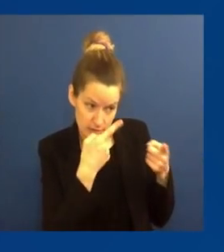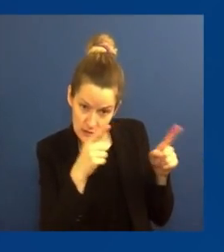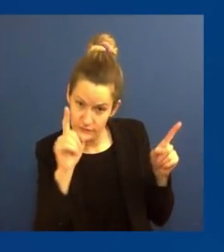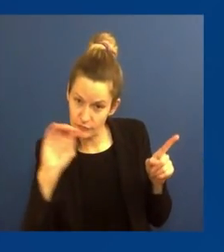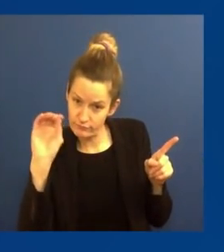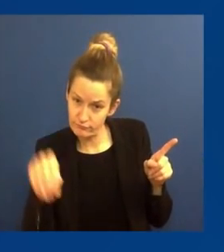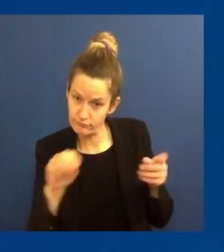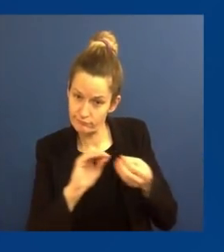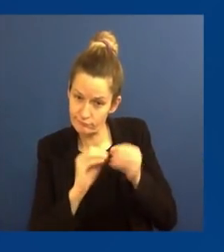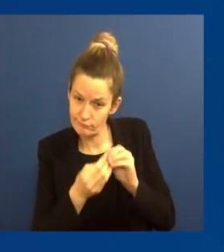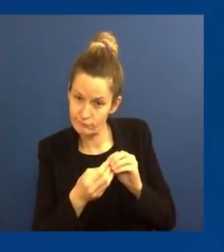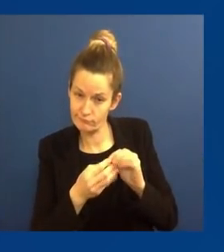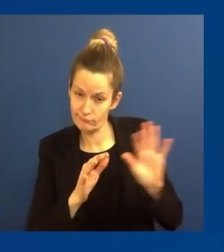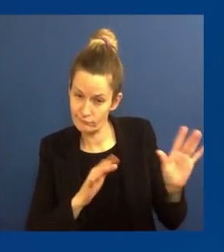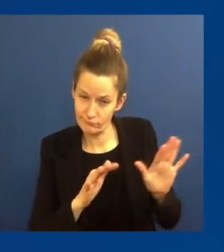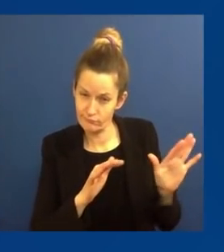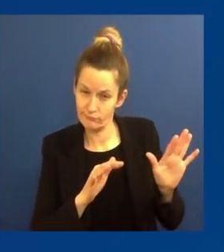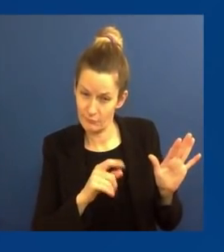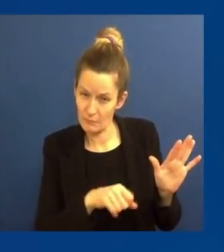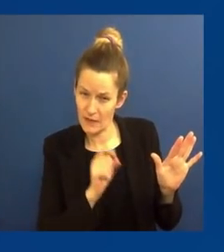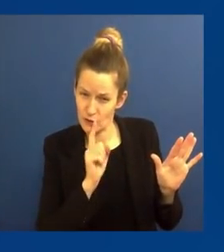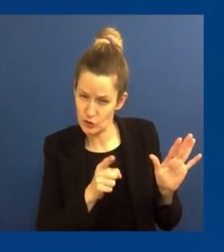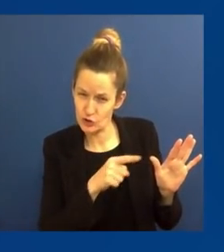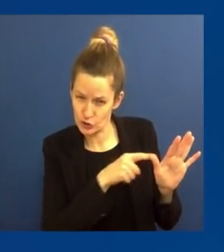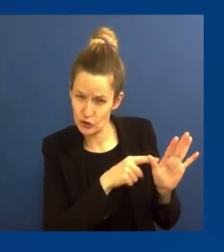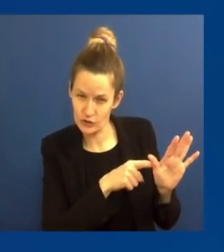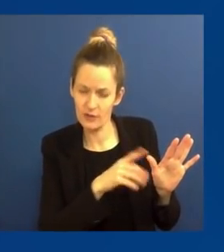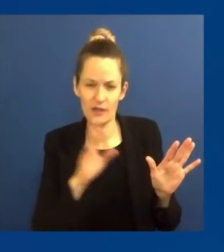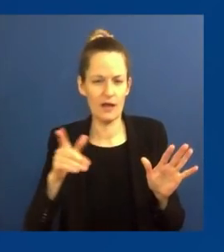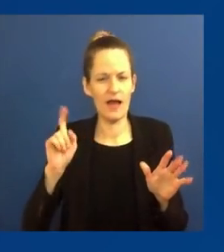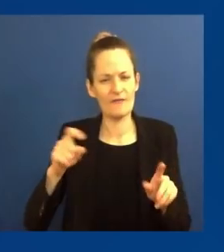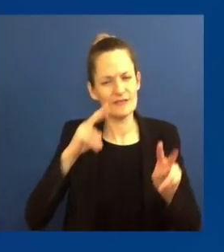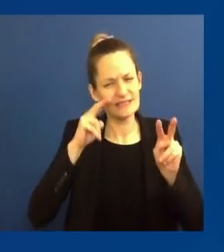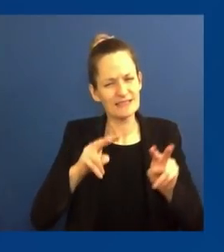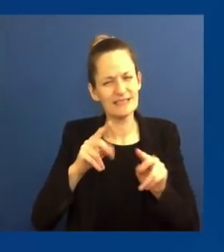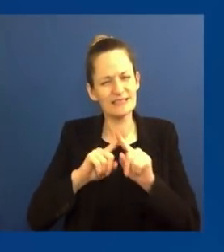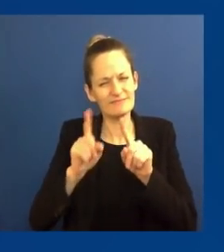between the adults and the hu- -- and younger children at various age.